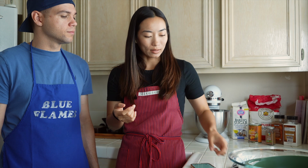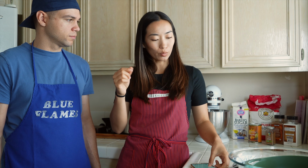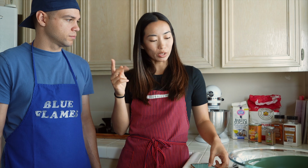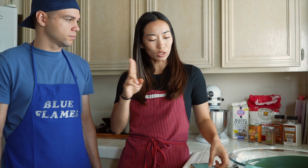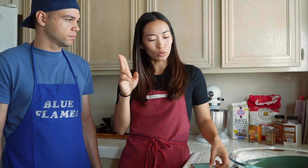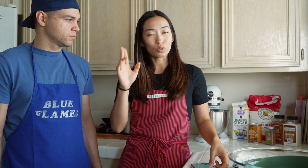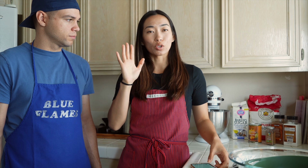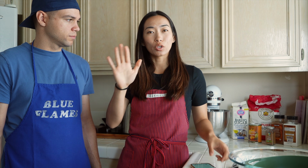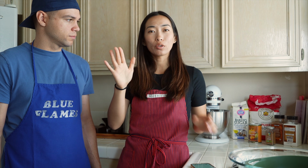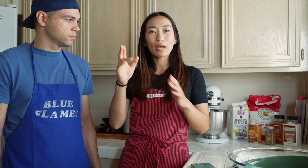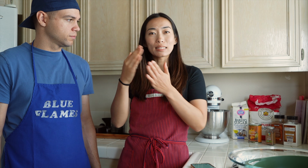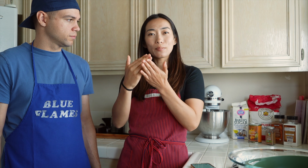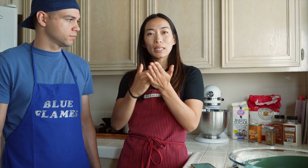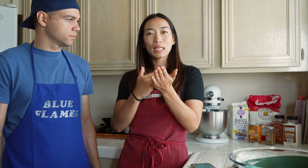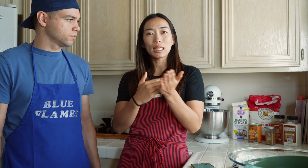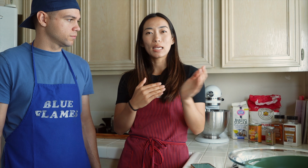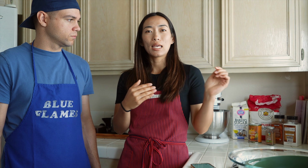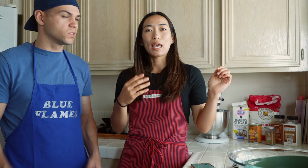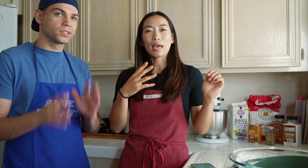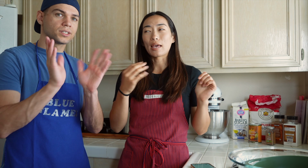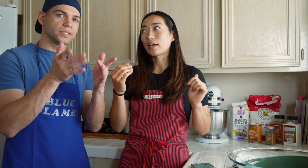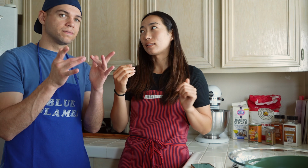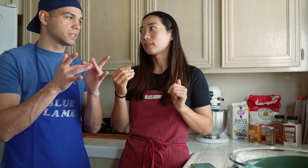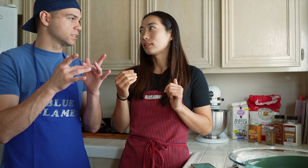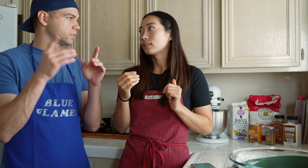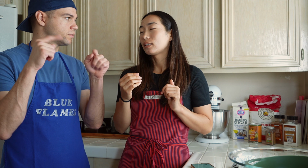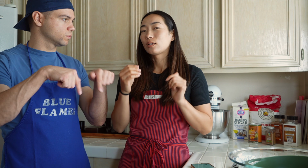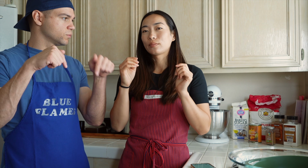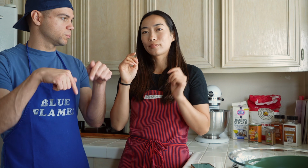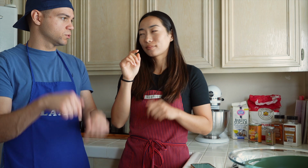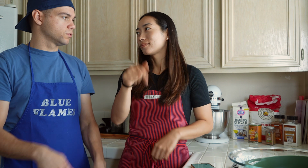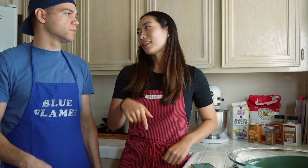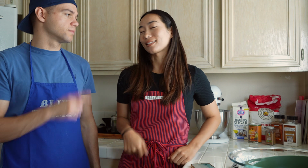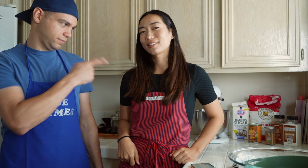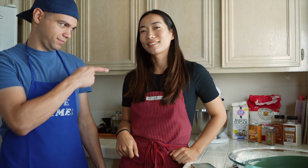We're going to use her recipe and R: we'll leave link below